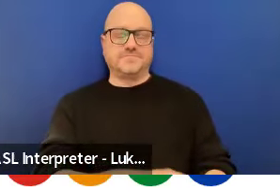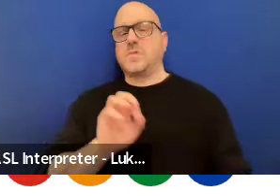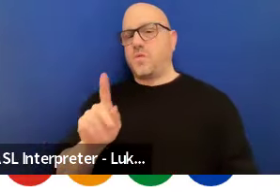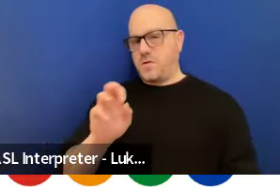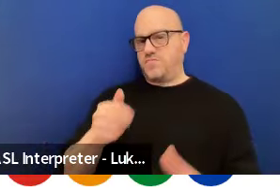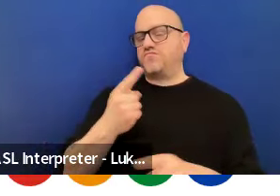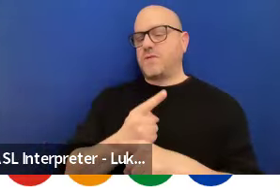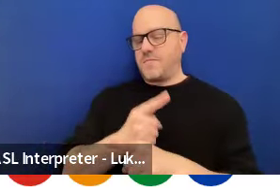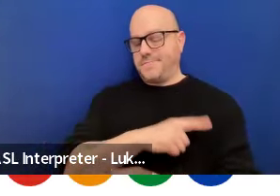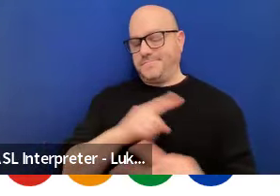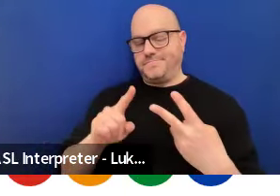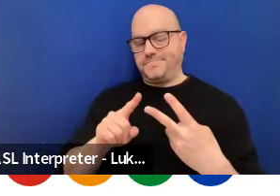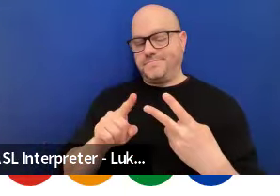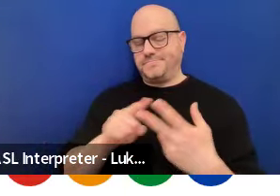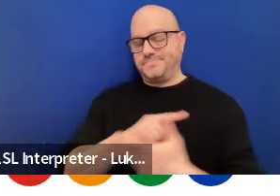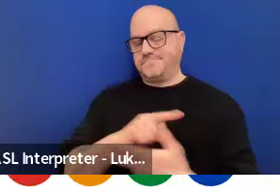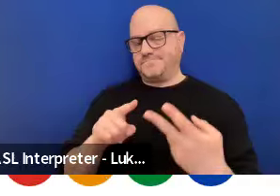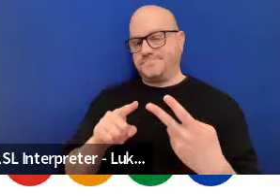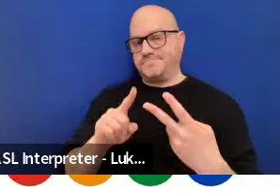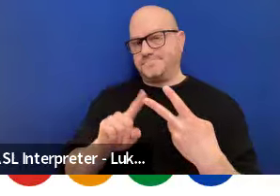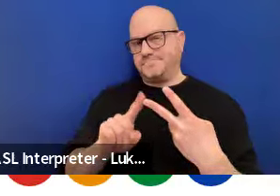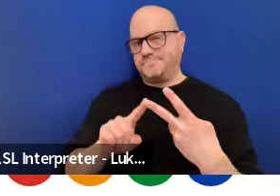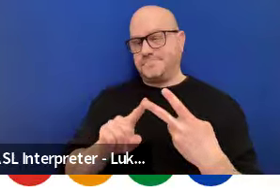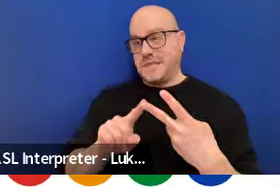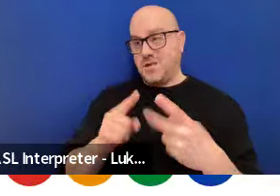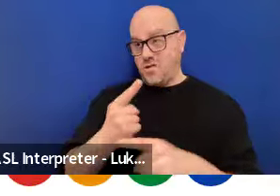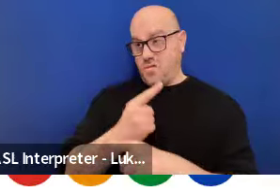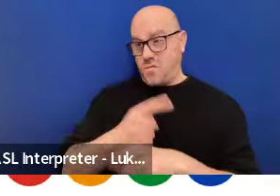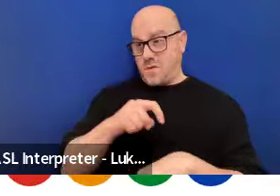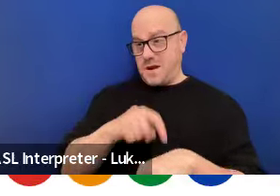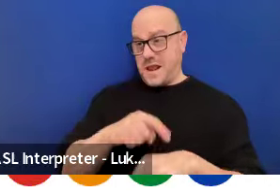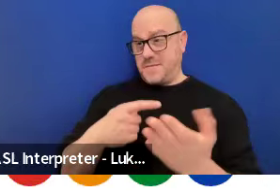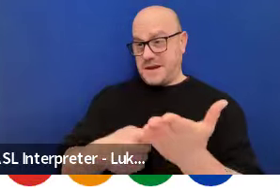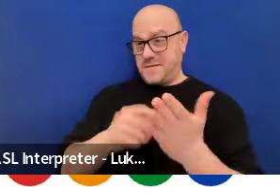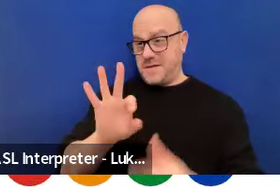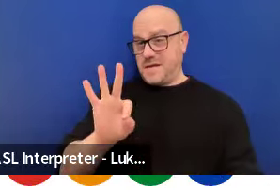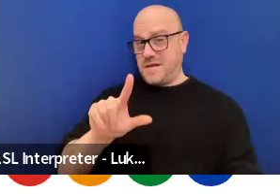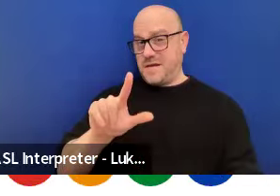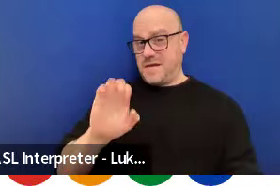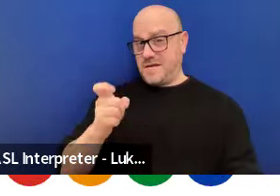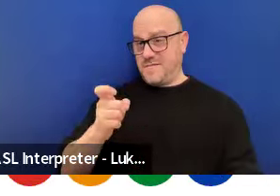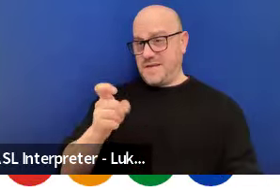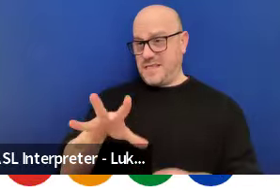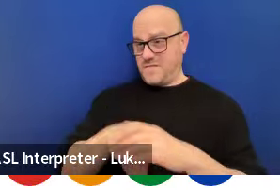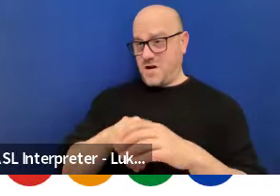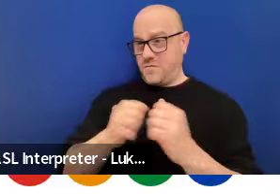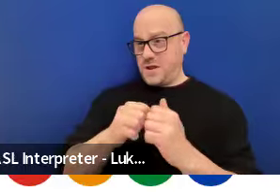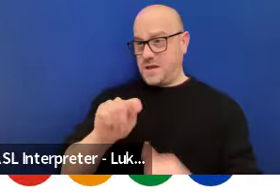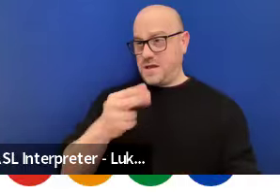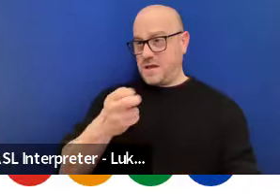ALL RIGHT. THE NEXT THING IS THE -- IS THIS APPROPRIATE TIME TO SPEAK ABOUT THE FLEX.